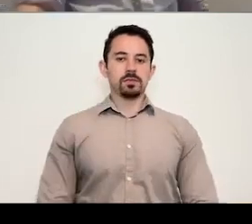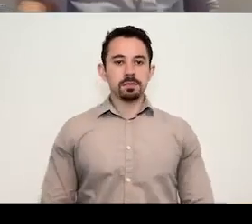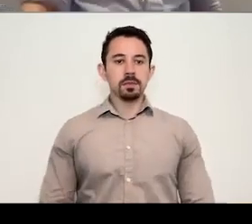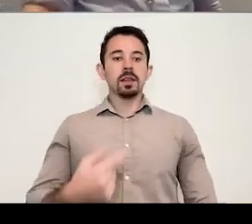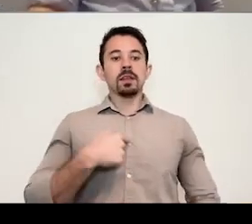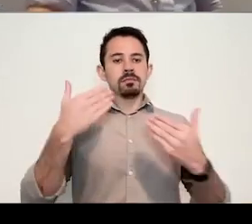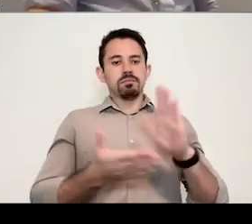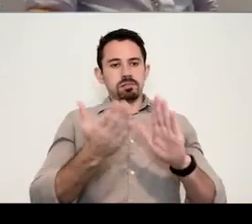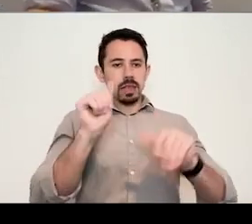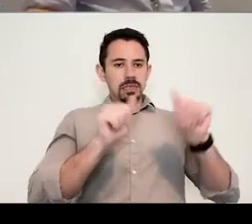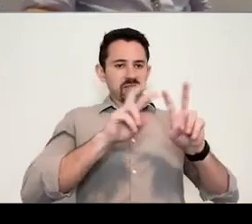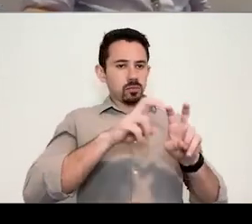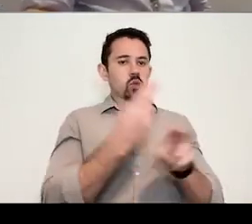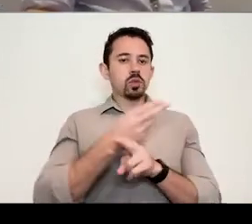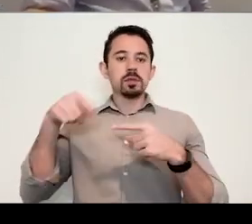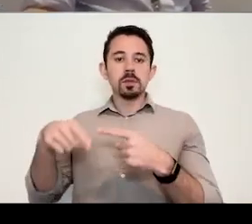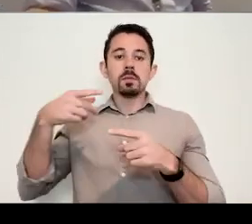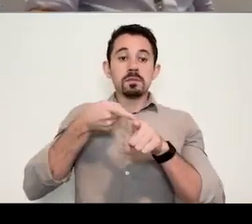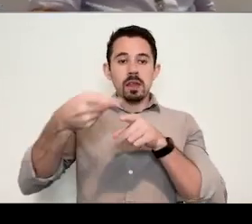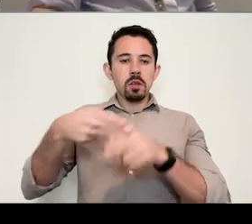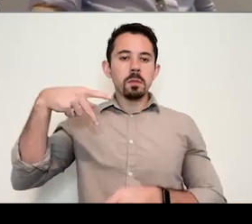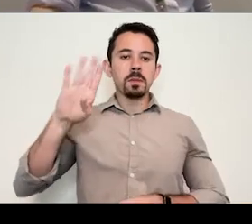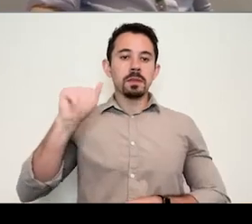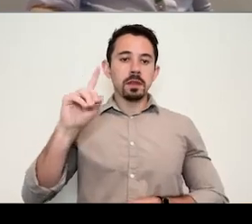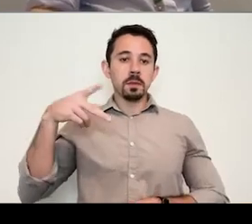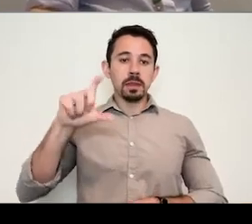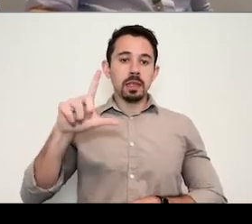I performed this assay using the pBAD Pel overexpression strain and omitted